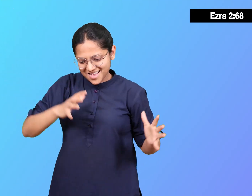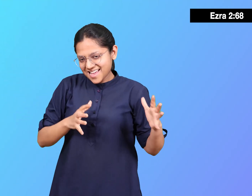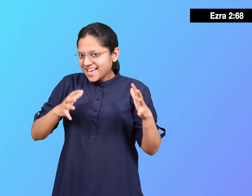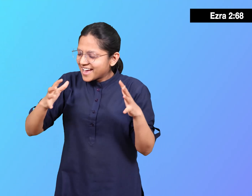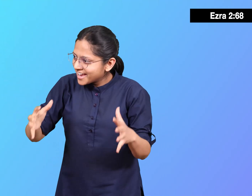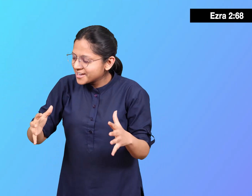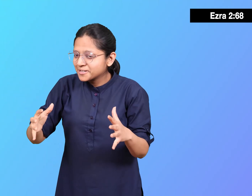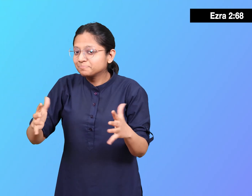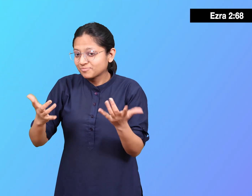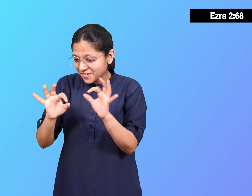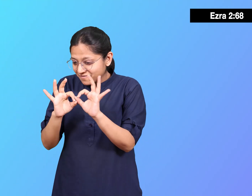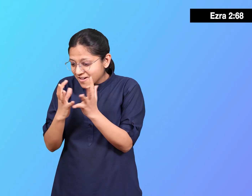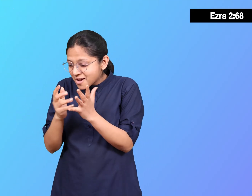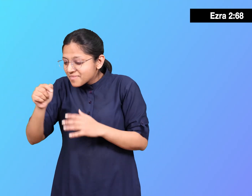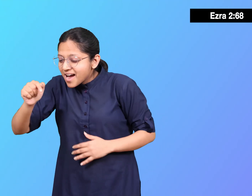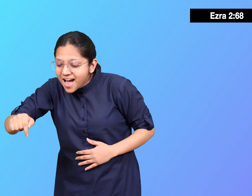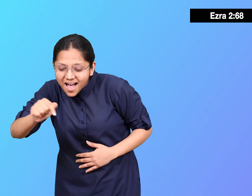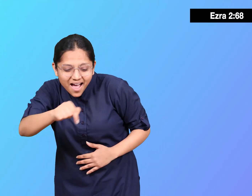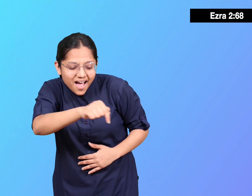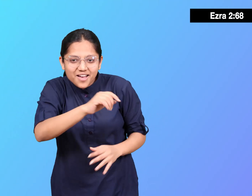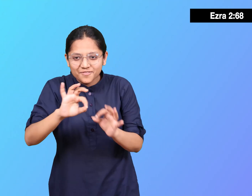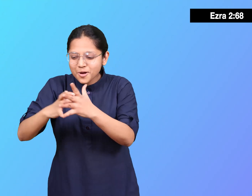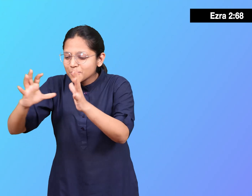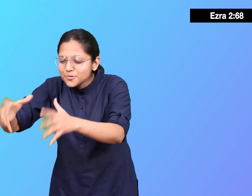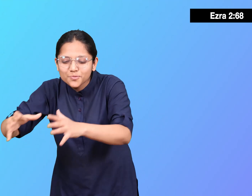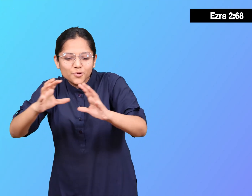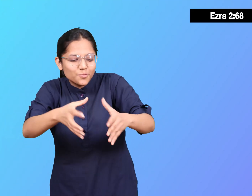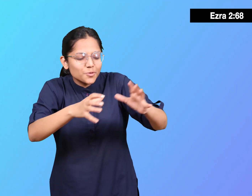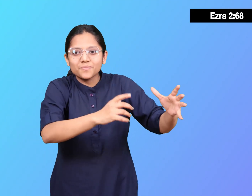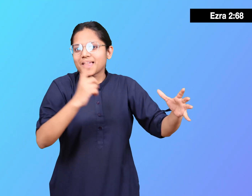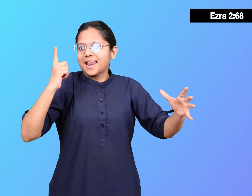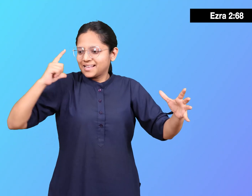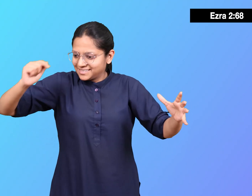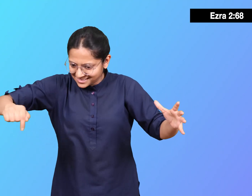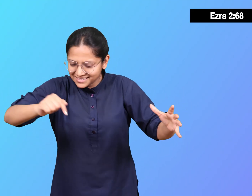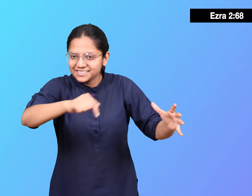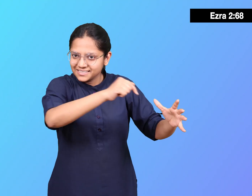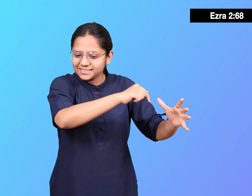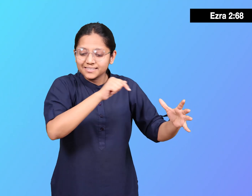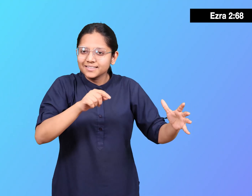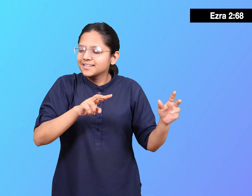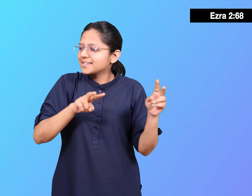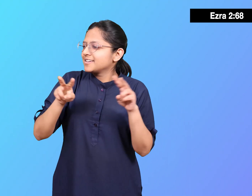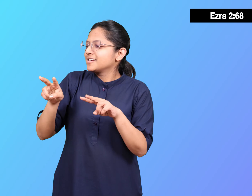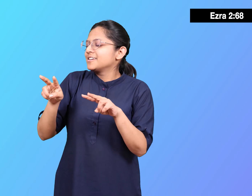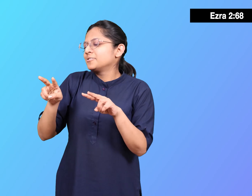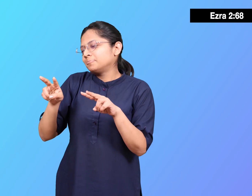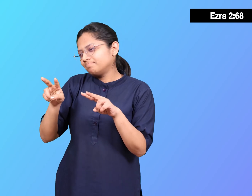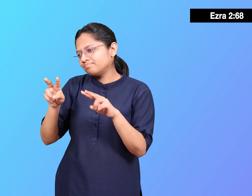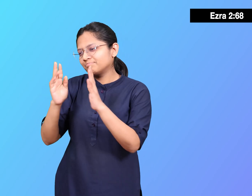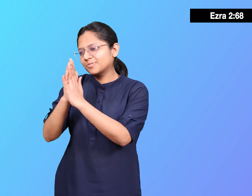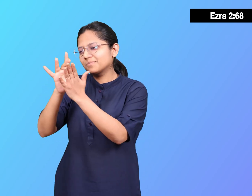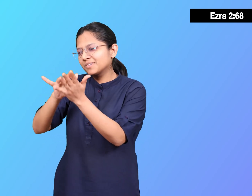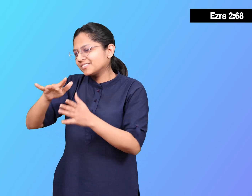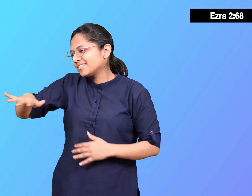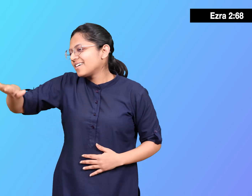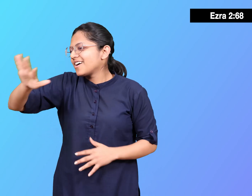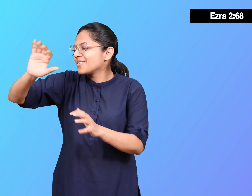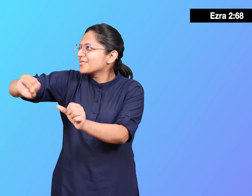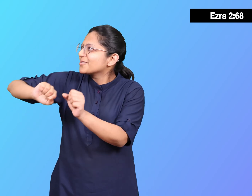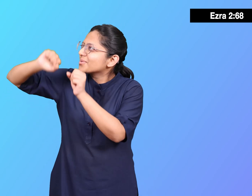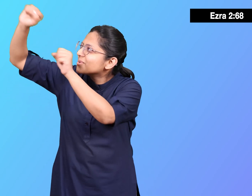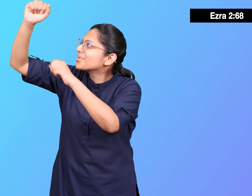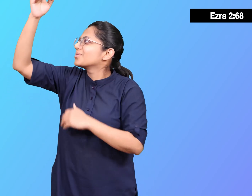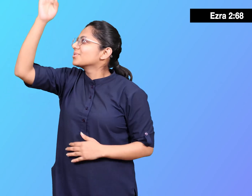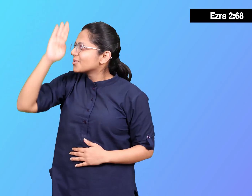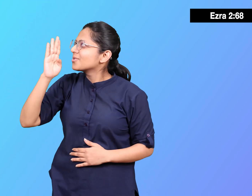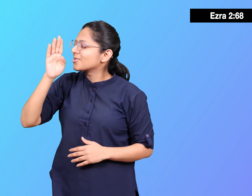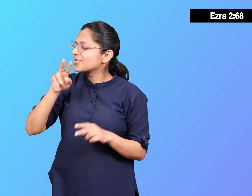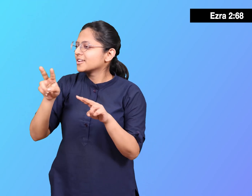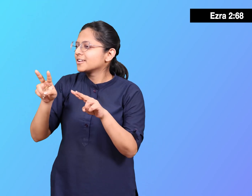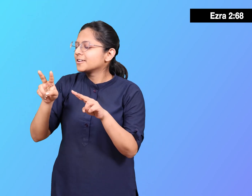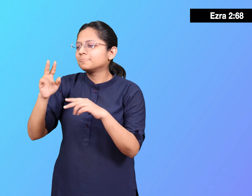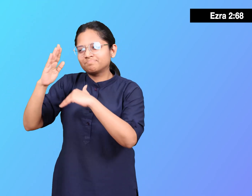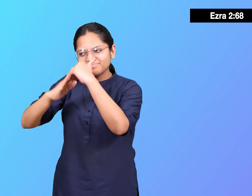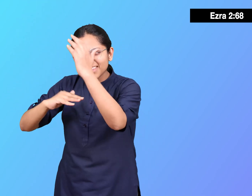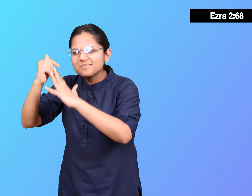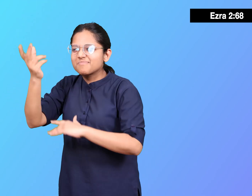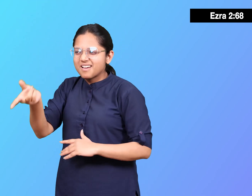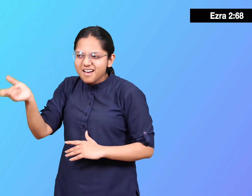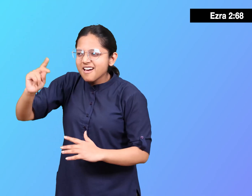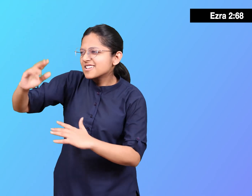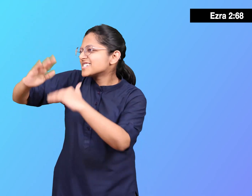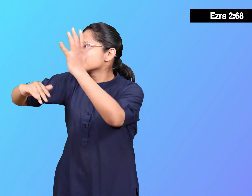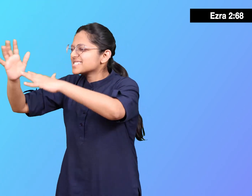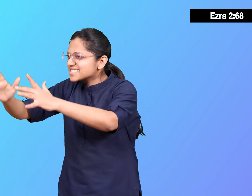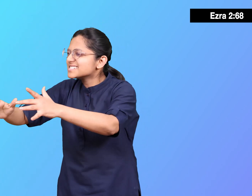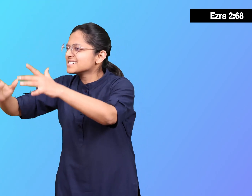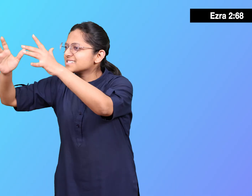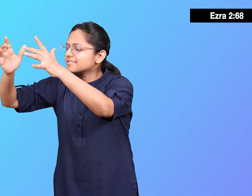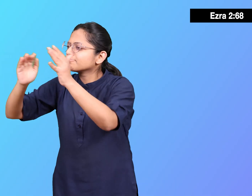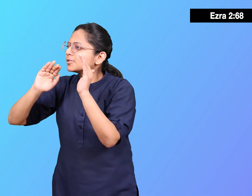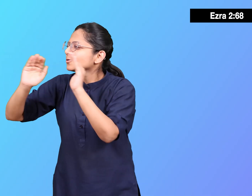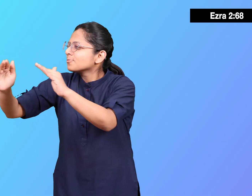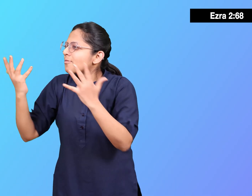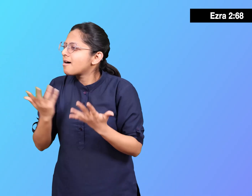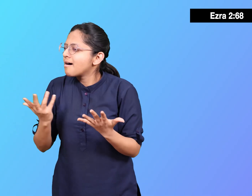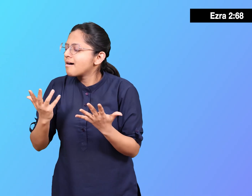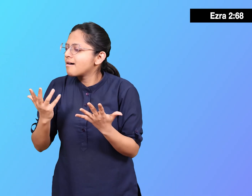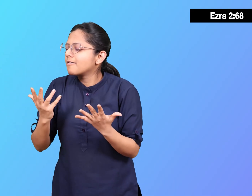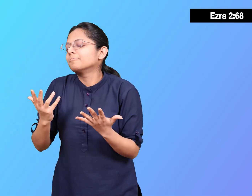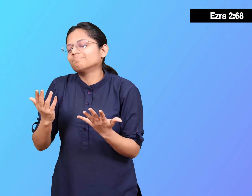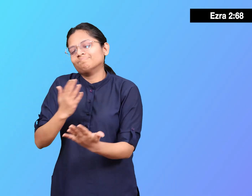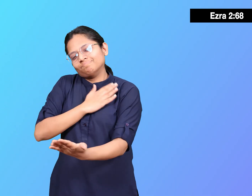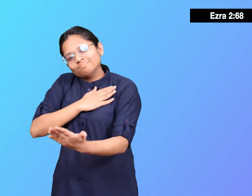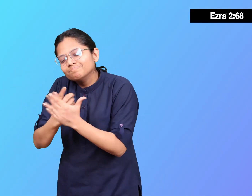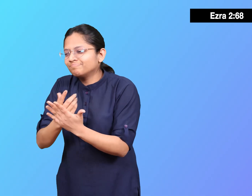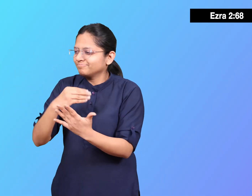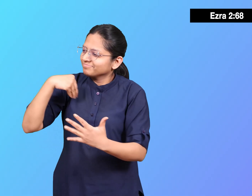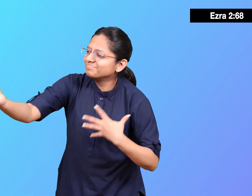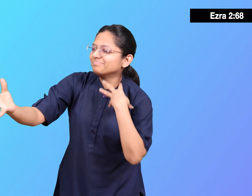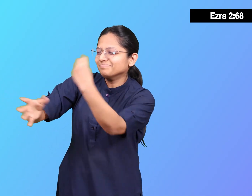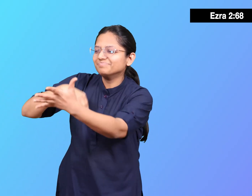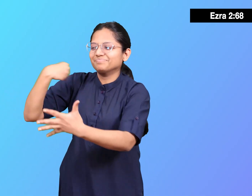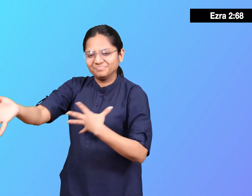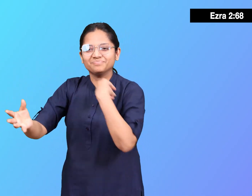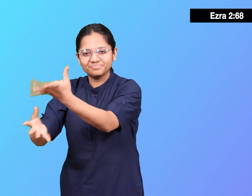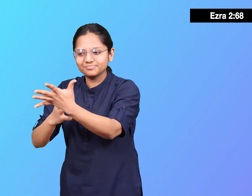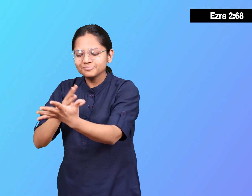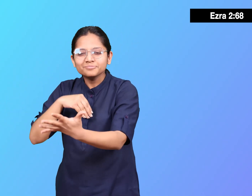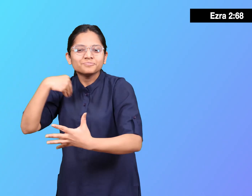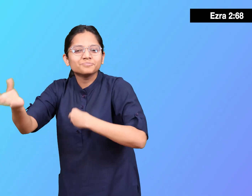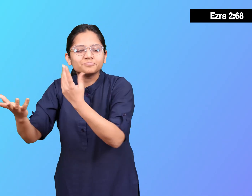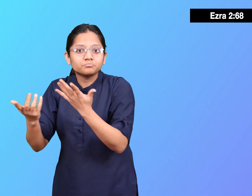the family leaders gave their gifts for building this house of God again. They wanted to build it in this same place.